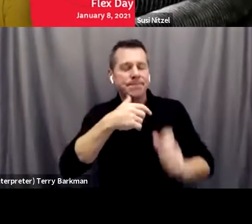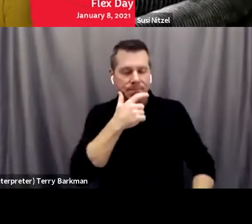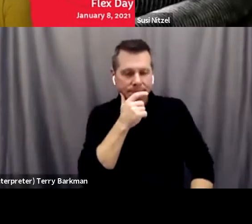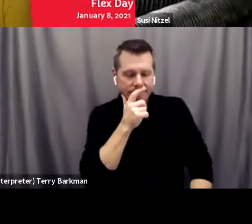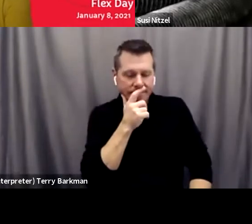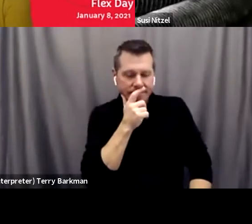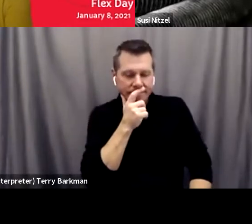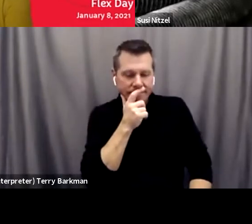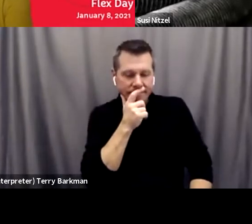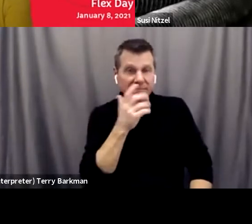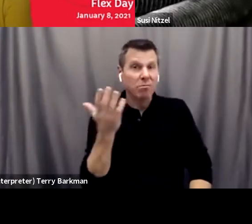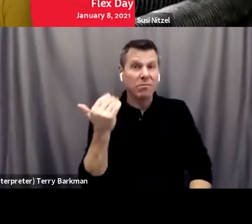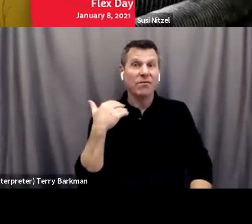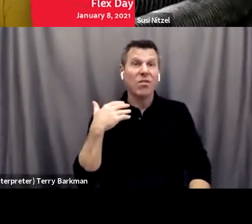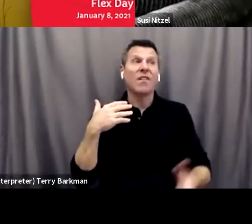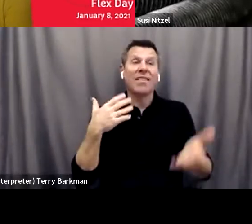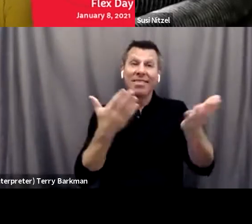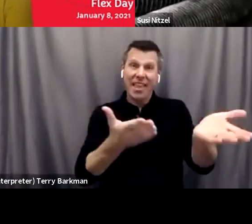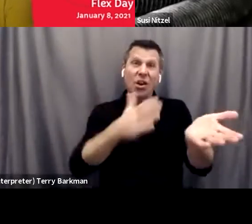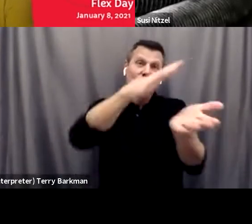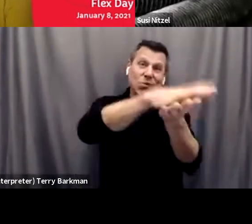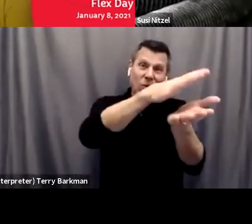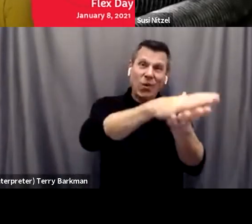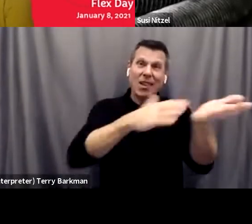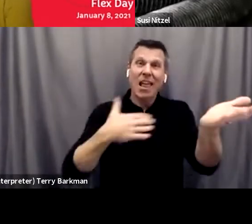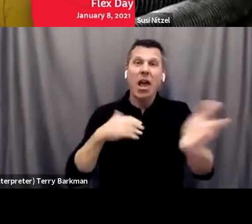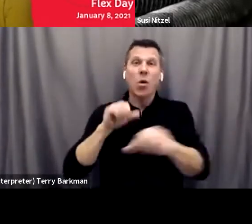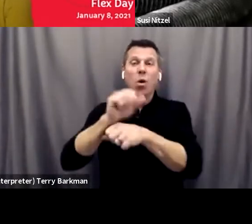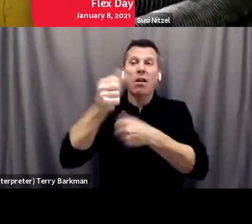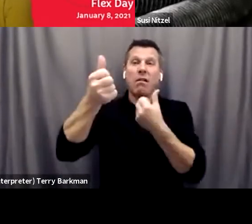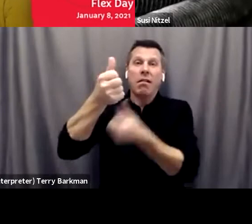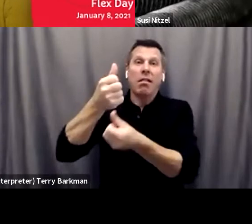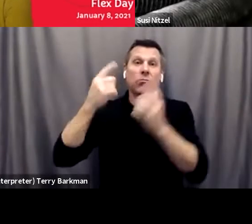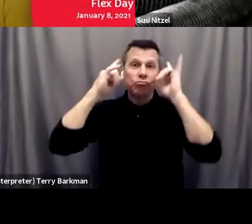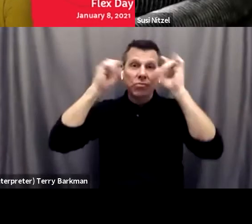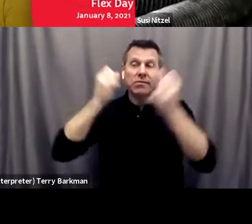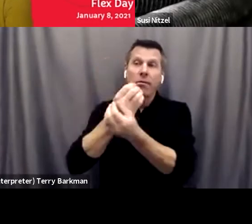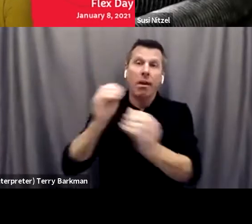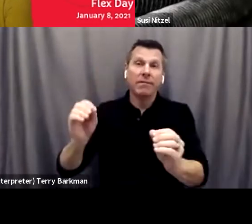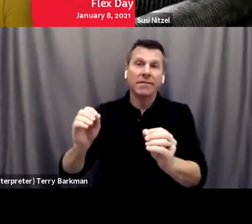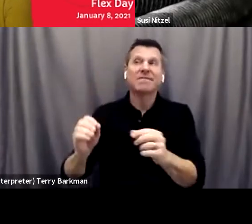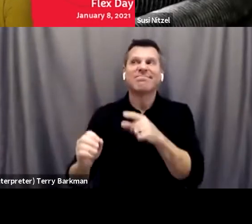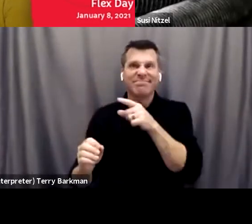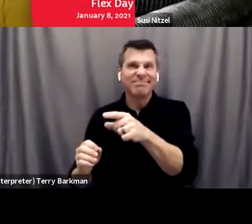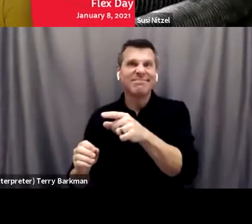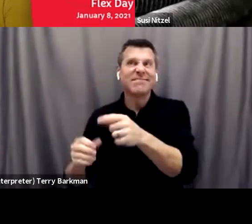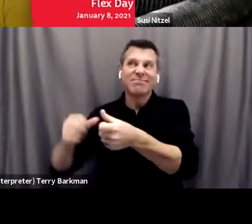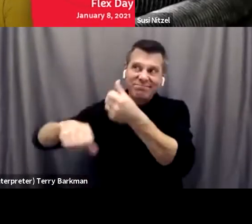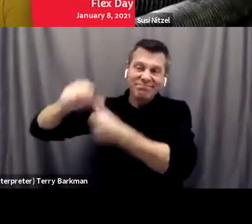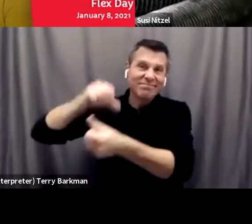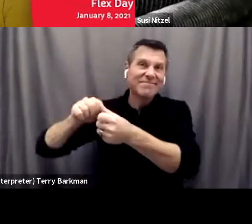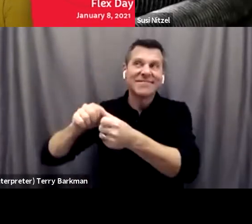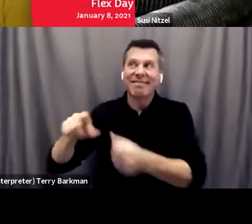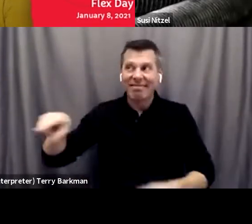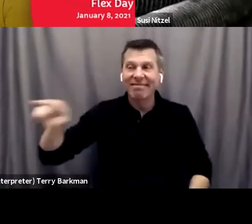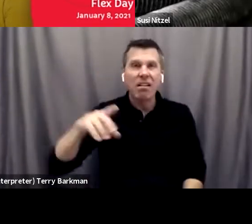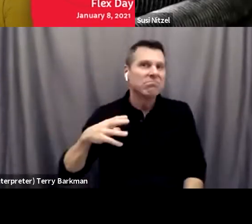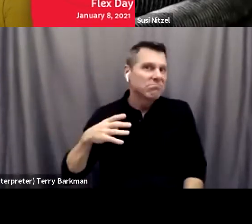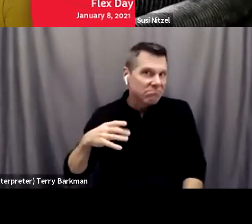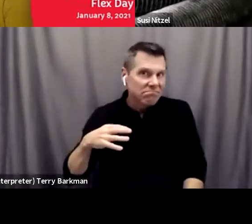we were on campus, I worked in the president's office with Kim casada, President Goldsmith, excellent executive assistant, and